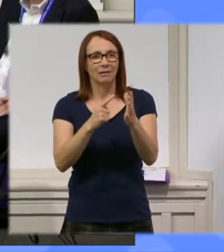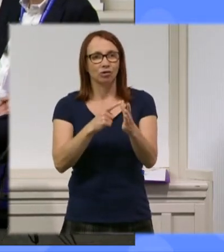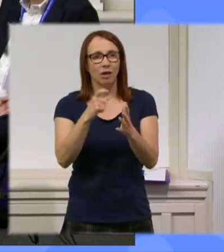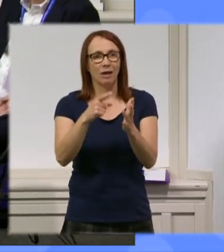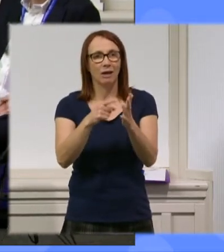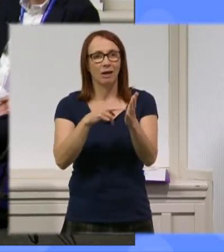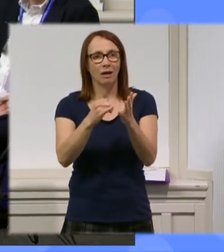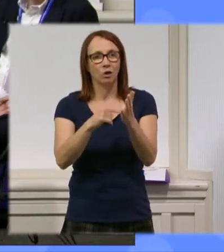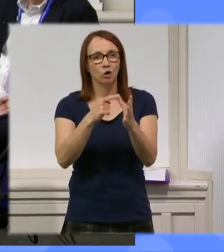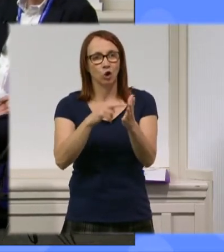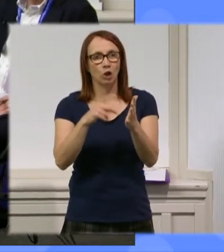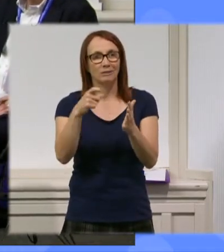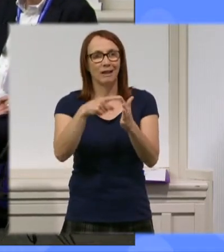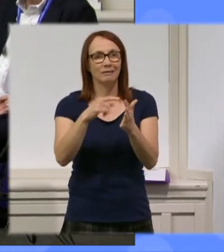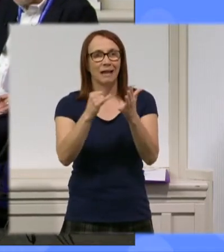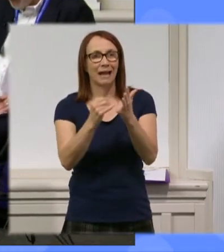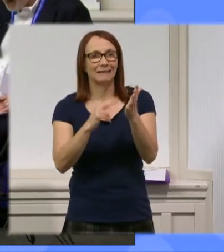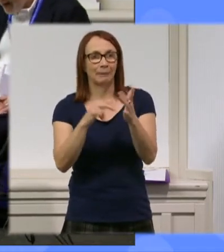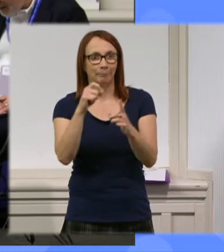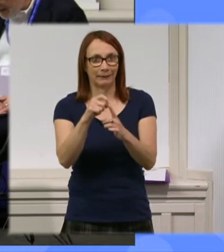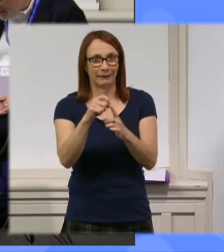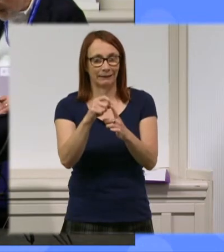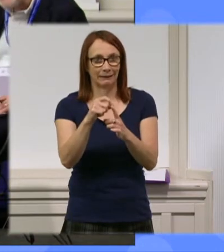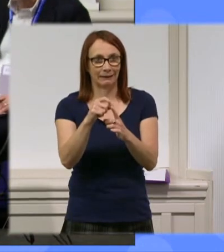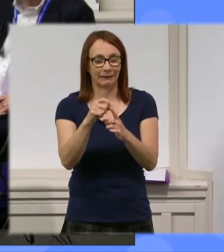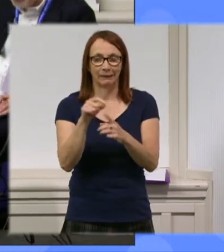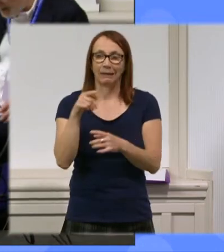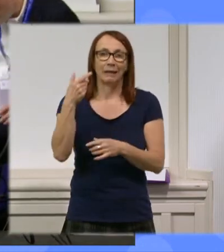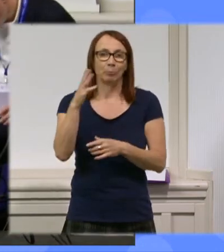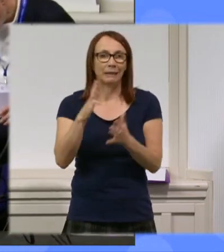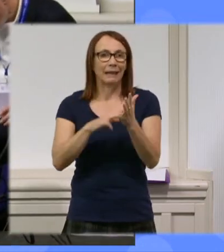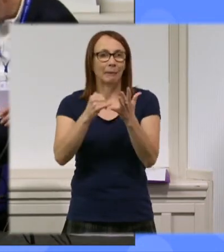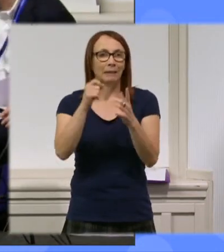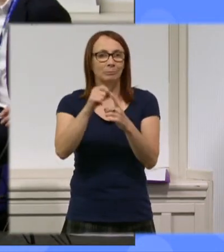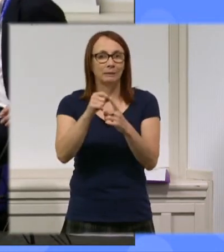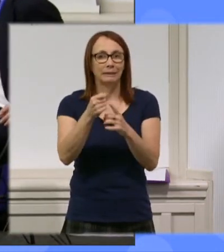representing the college National Party Angela s be an MSP since 2007